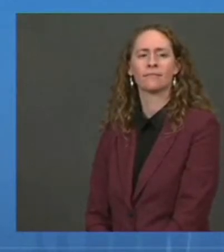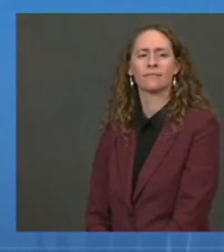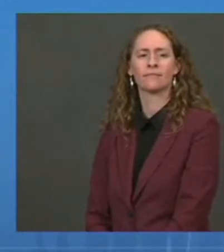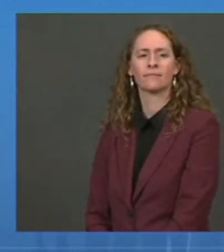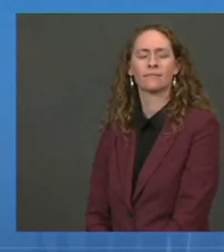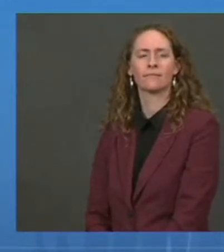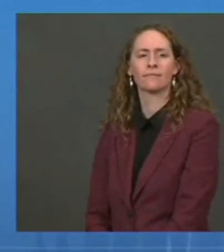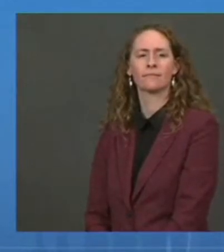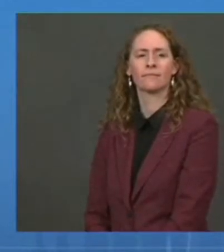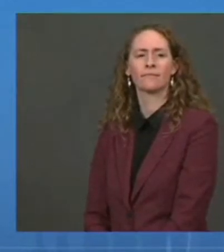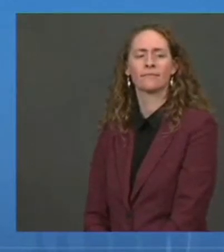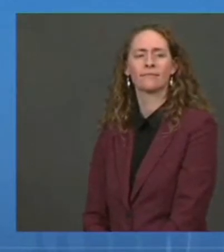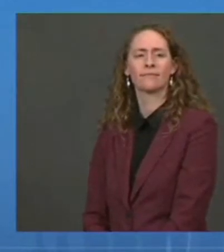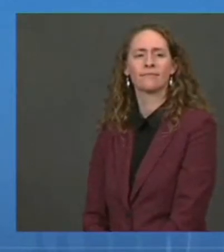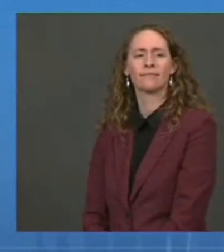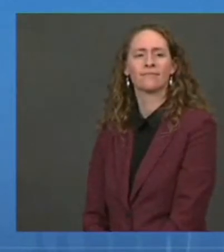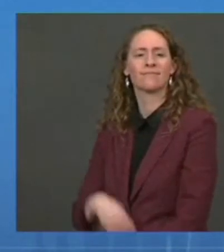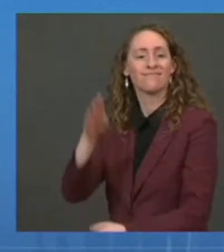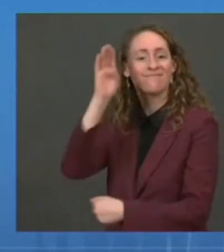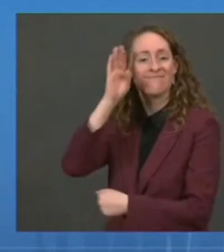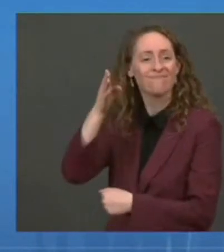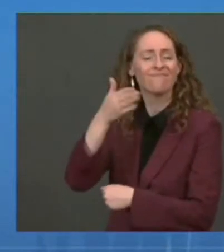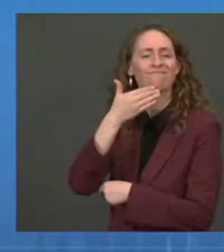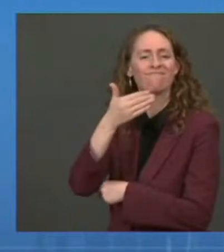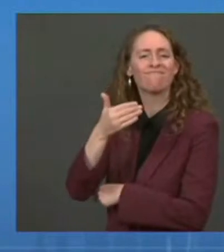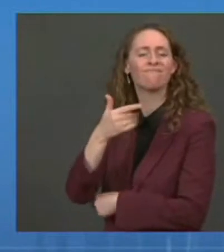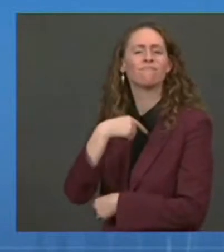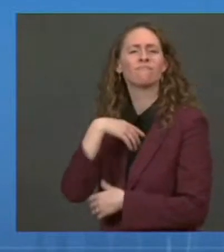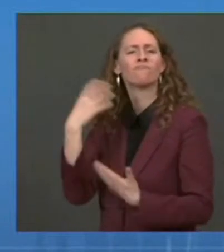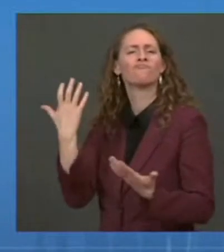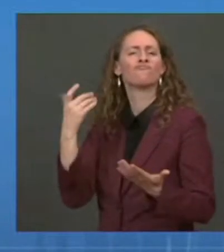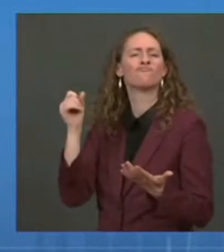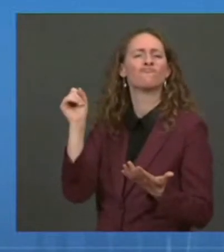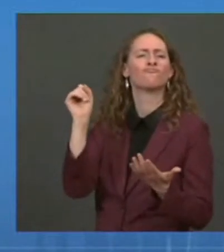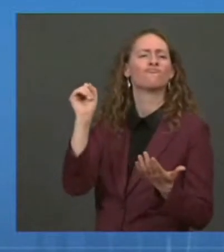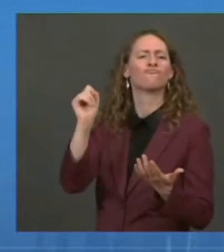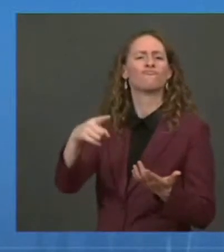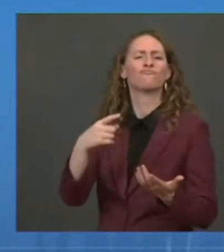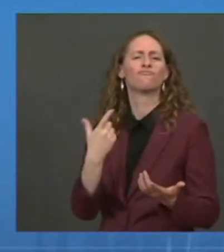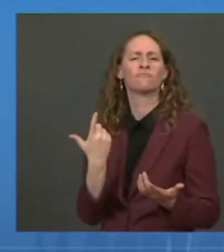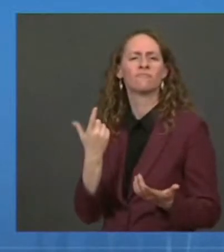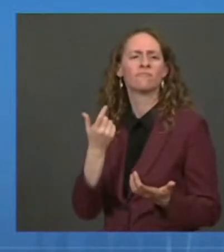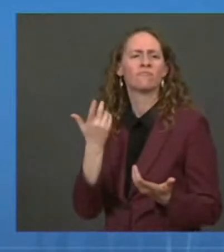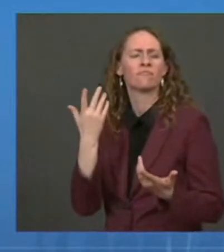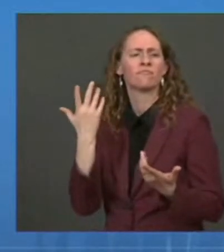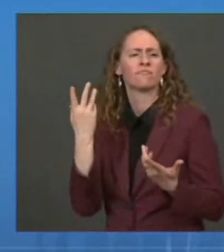HI THANKS FOR DOING THIS.